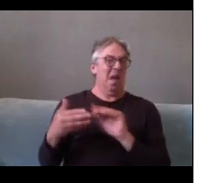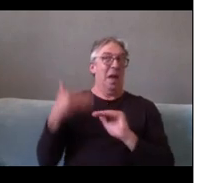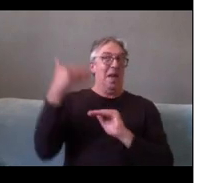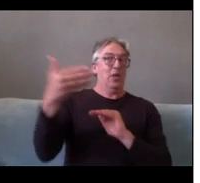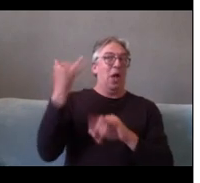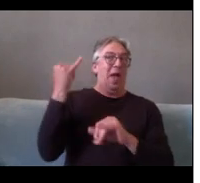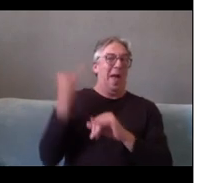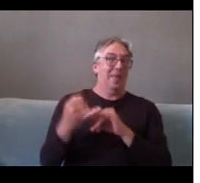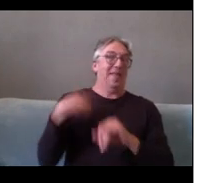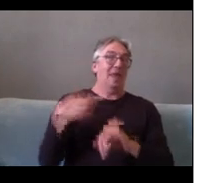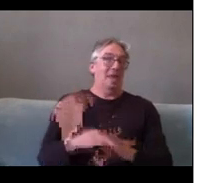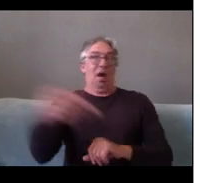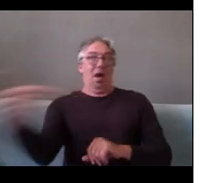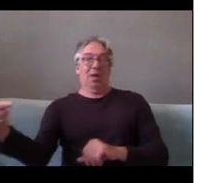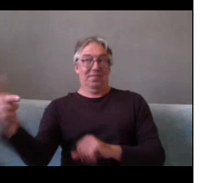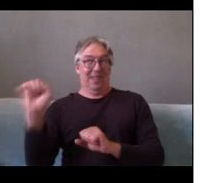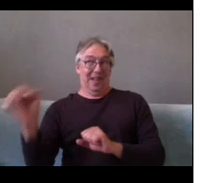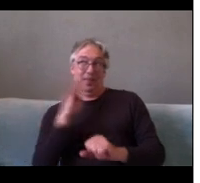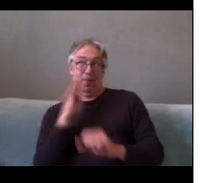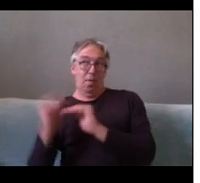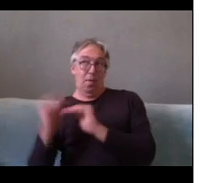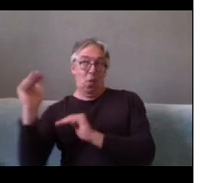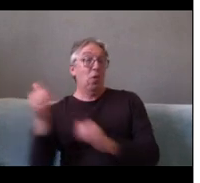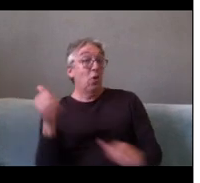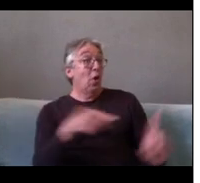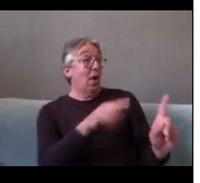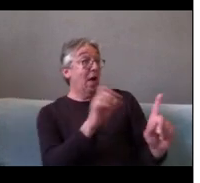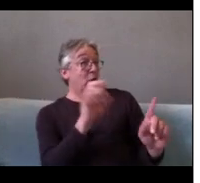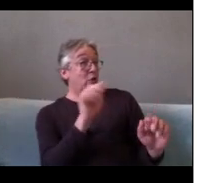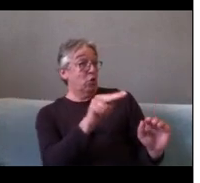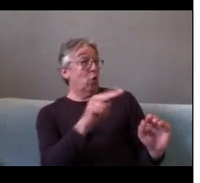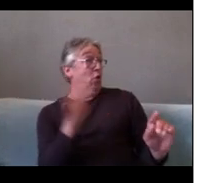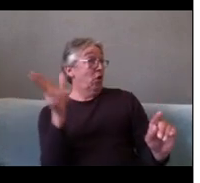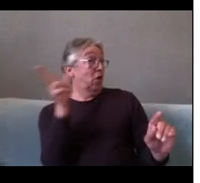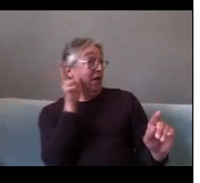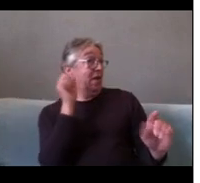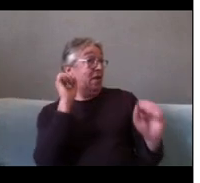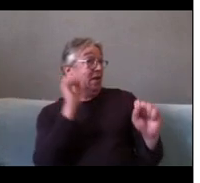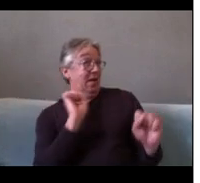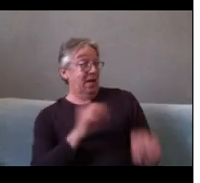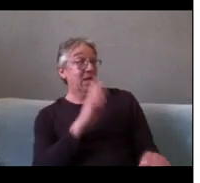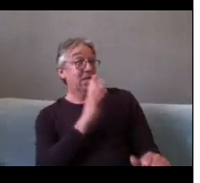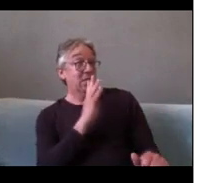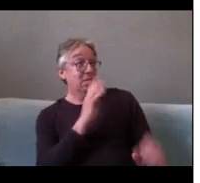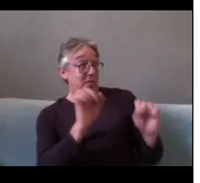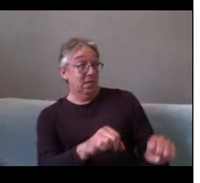Anderson, are you hearing me now and you can speak? Yes. Can you hear me?